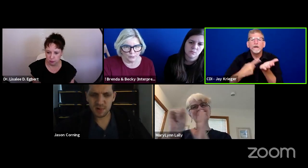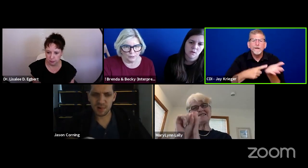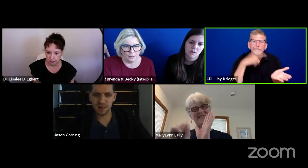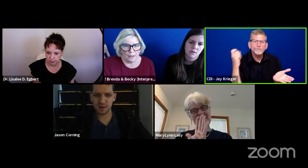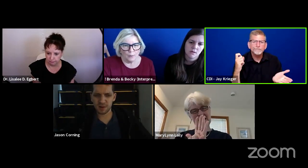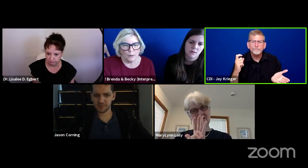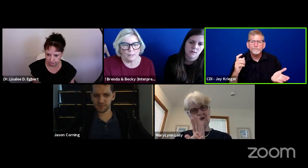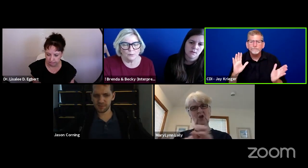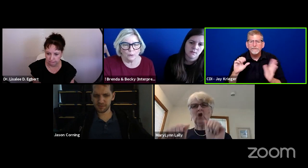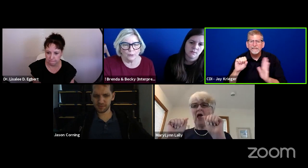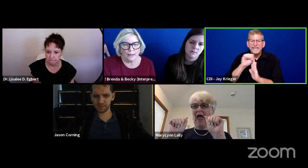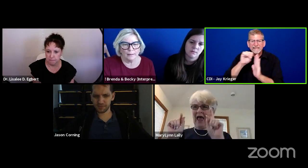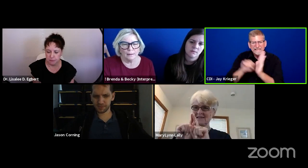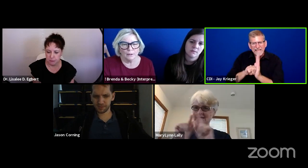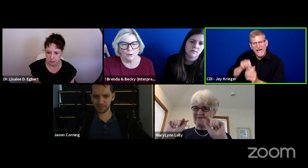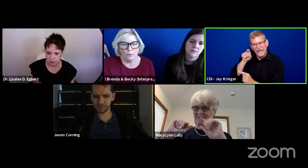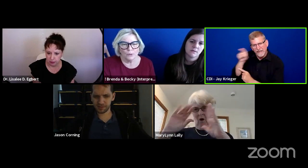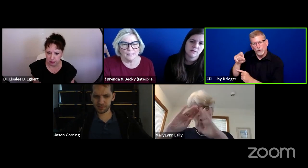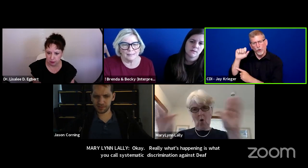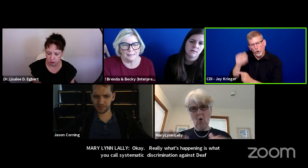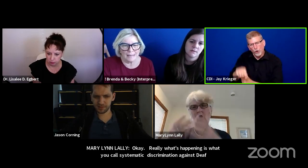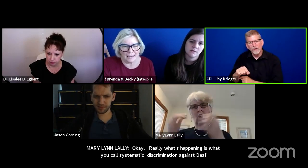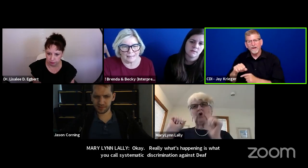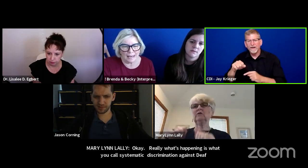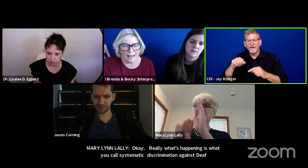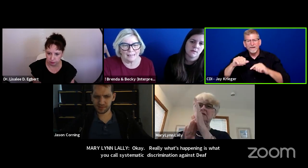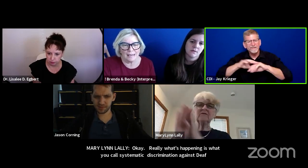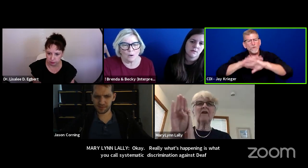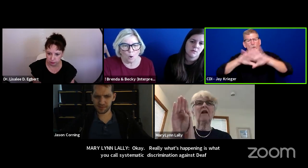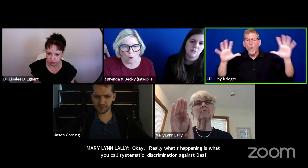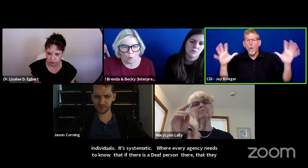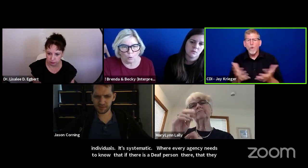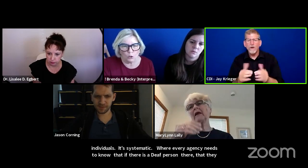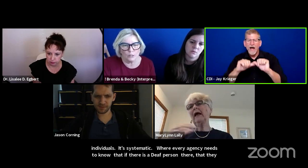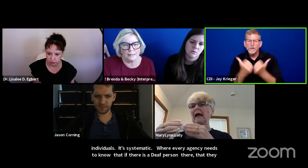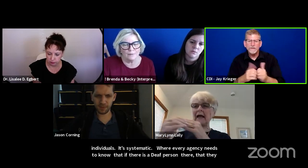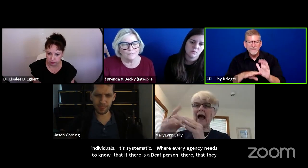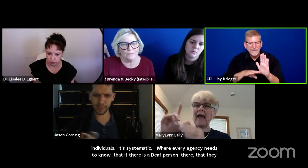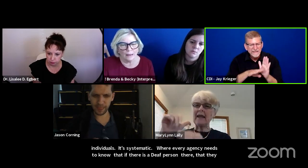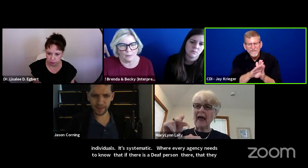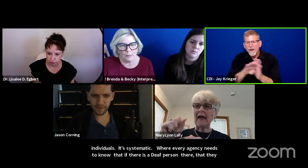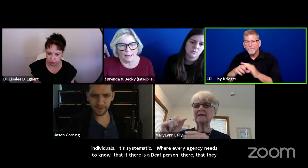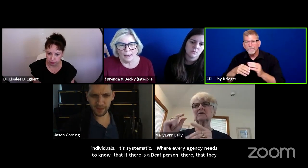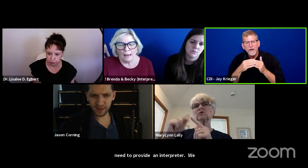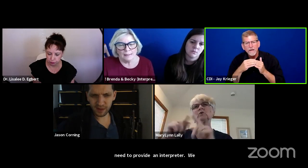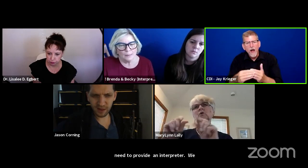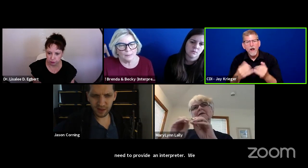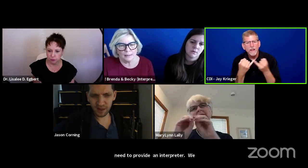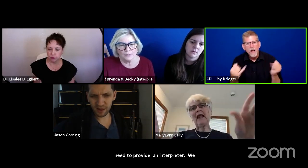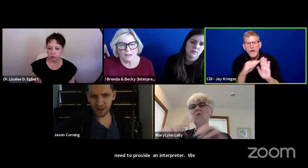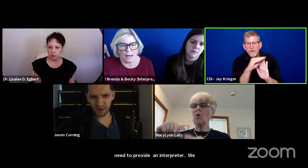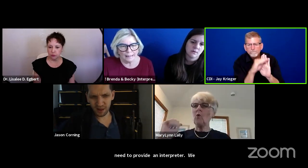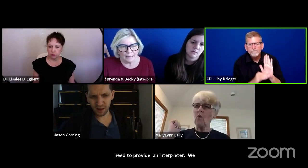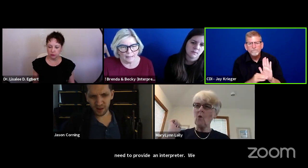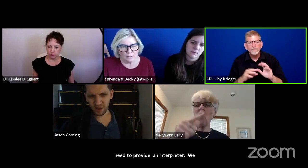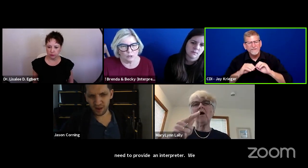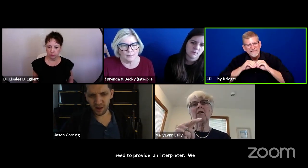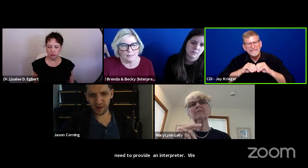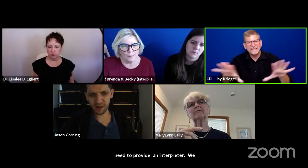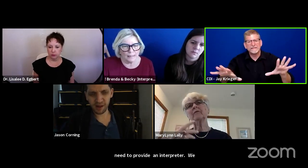We always feel that the state, as a whole, could develop some kind of guidelines to disseminate